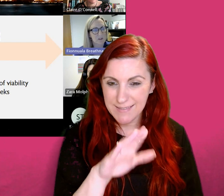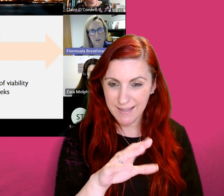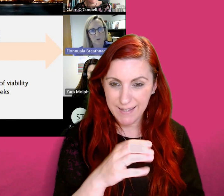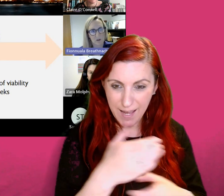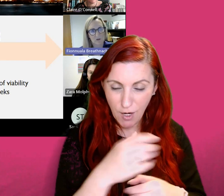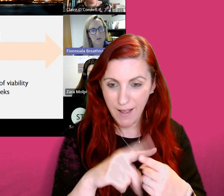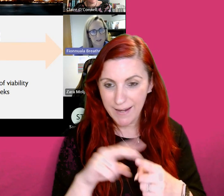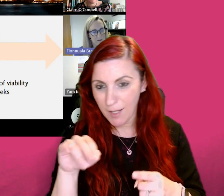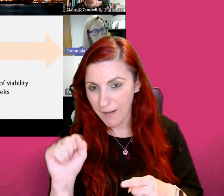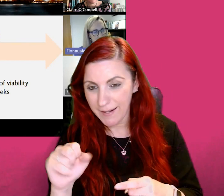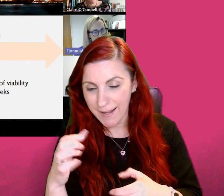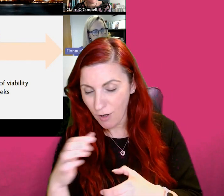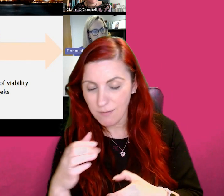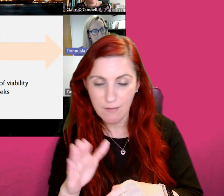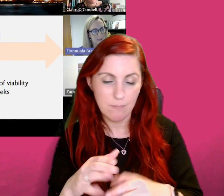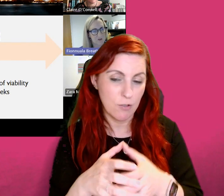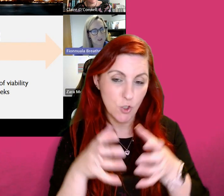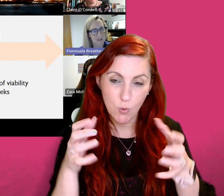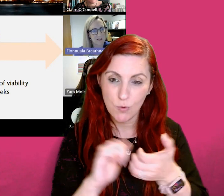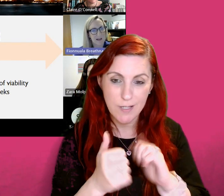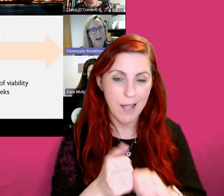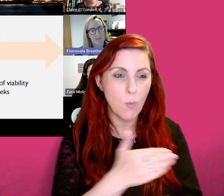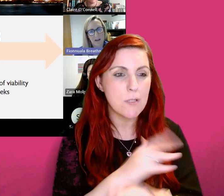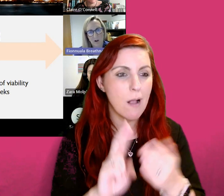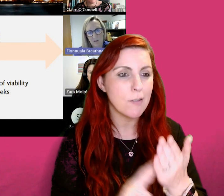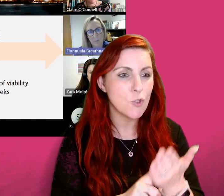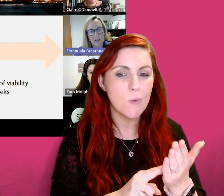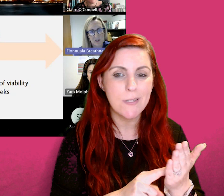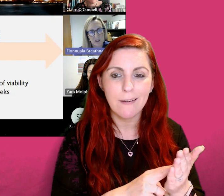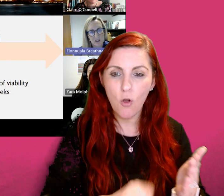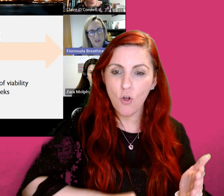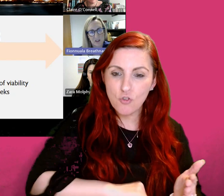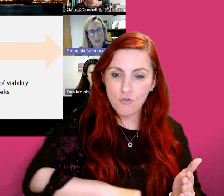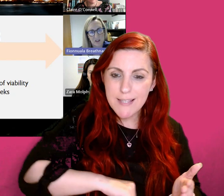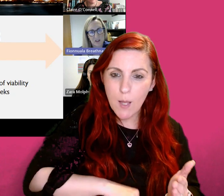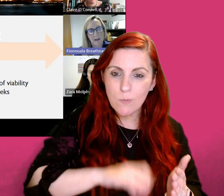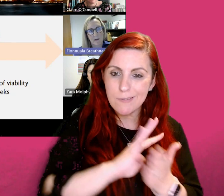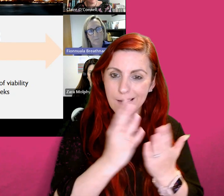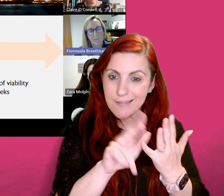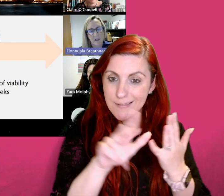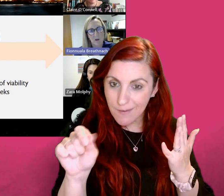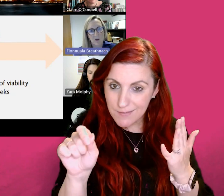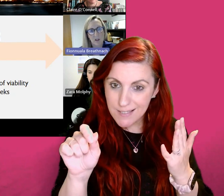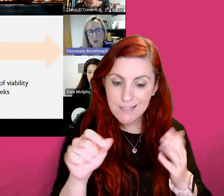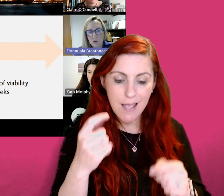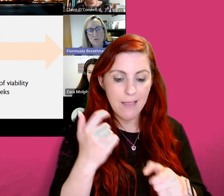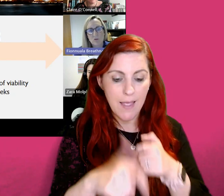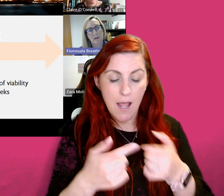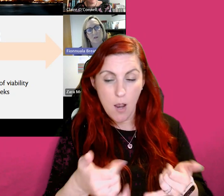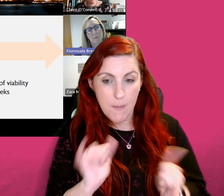started doing ultrasound around about the 1970s and then our ability to um learn a huge amount